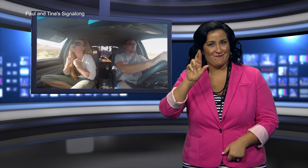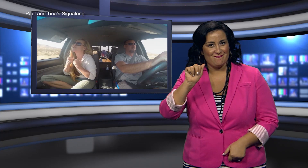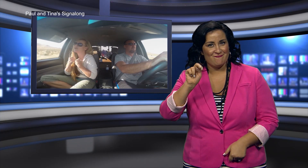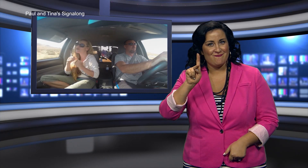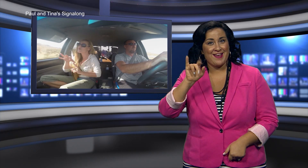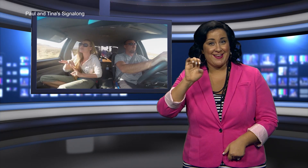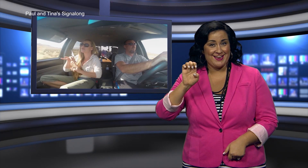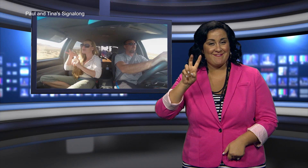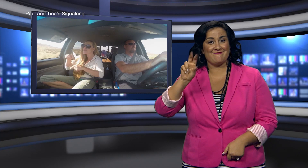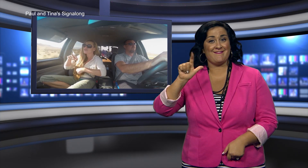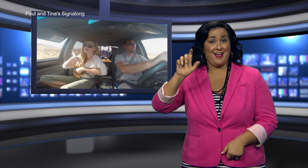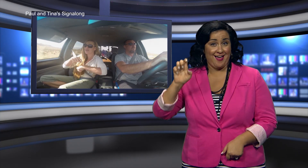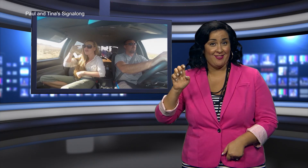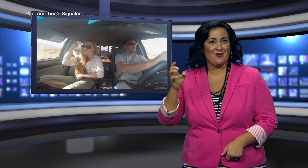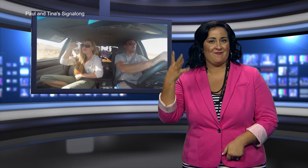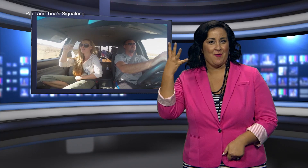Frankie Valli and the Four Seasons